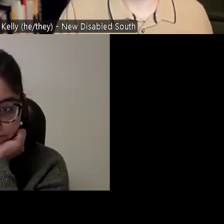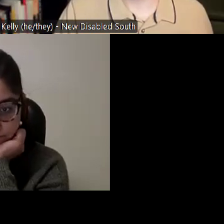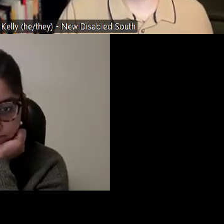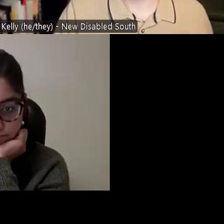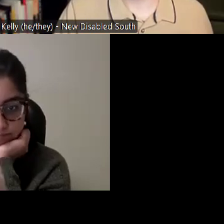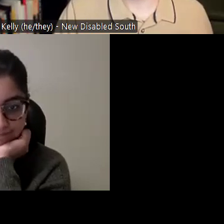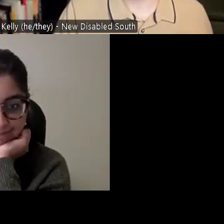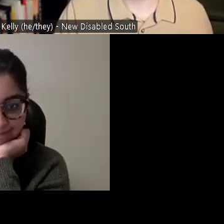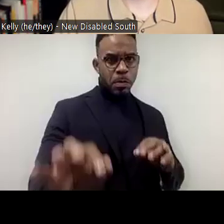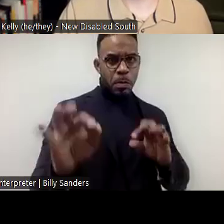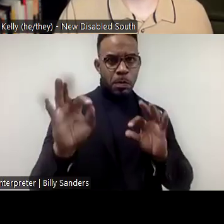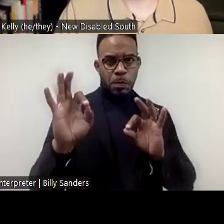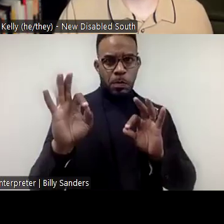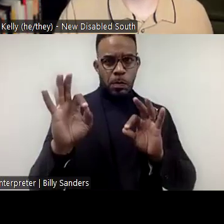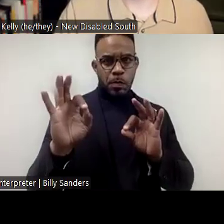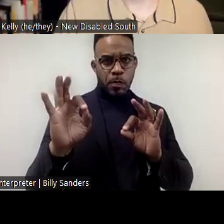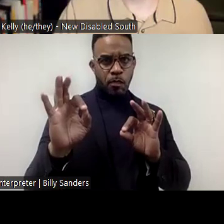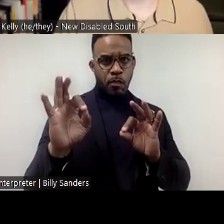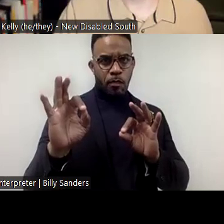incredible people. So let's get started. So we have Anita